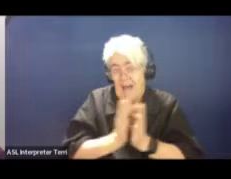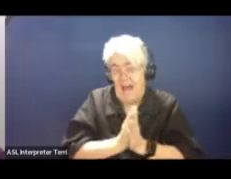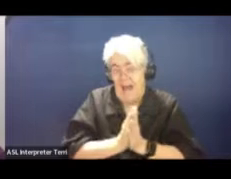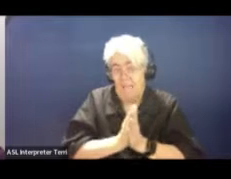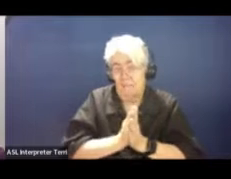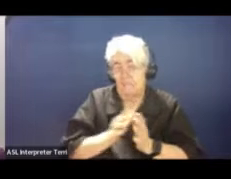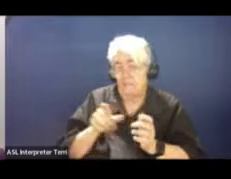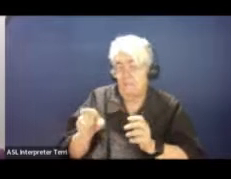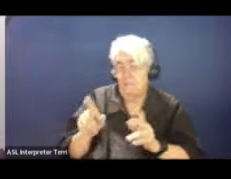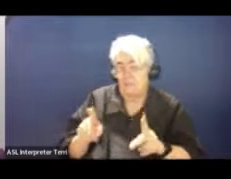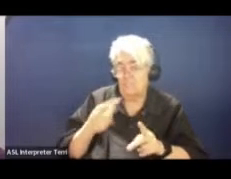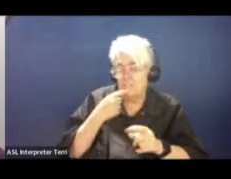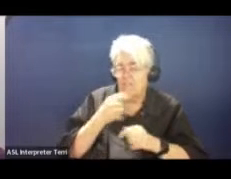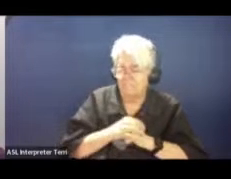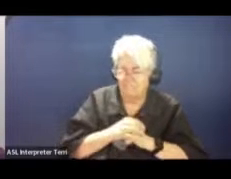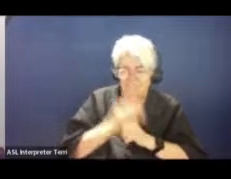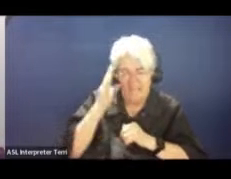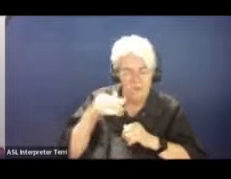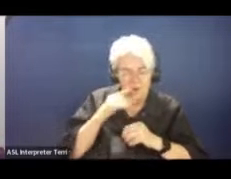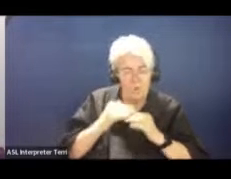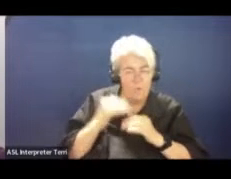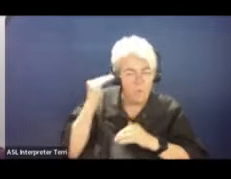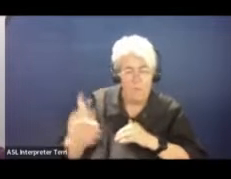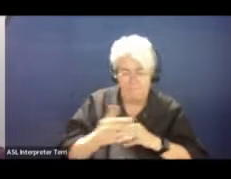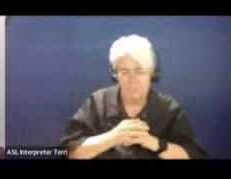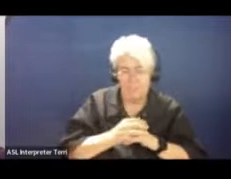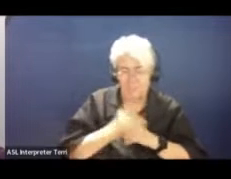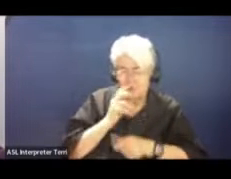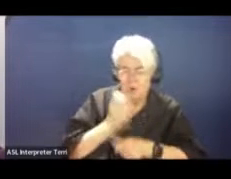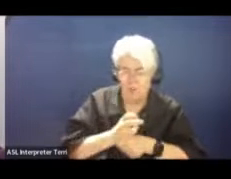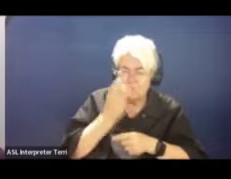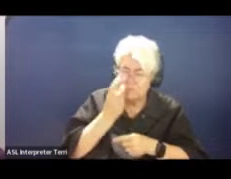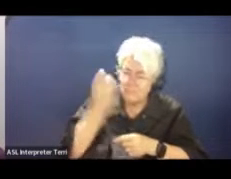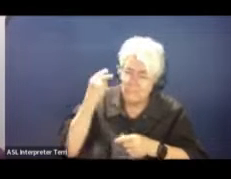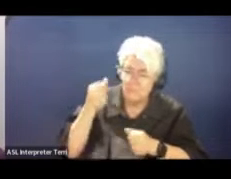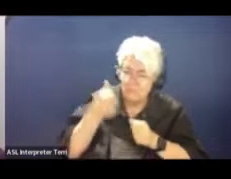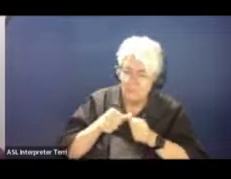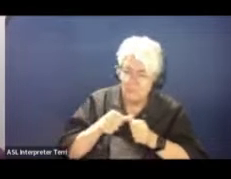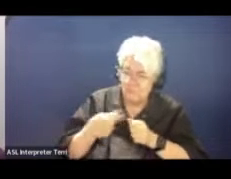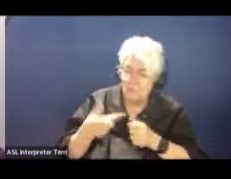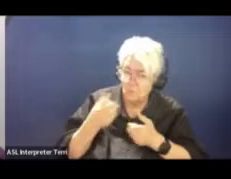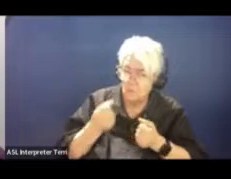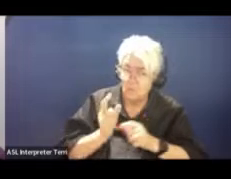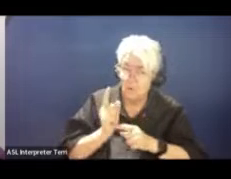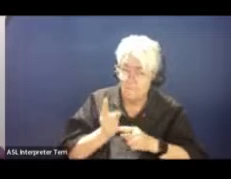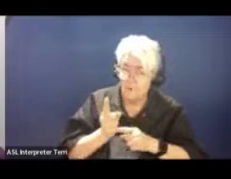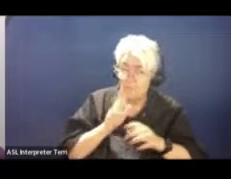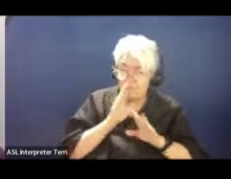saying, I know this is a lot and can be uncomfortable to recall all these events, why don't we take a moment of silence together and catch a few deep